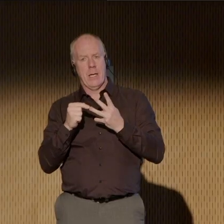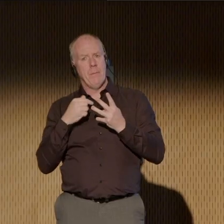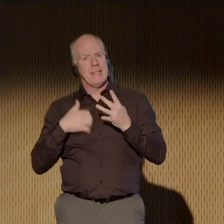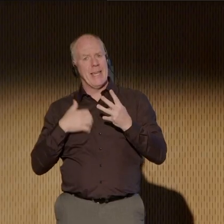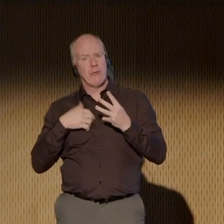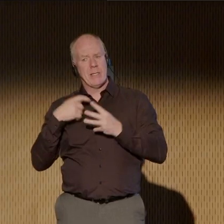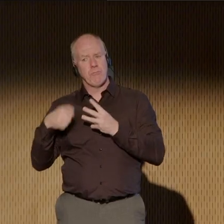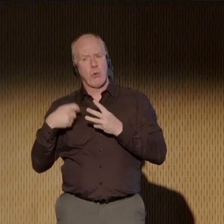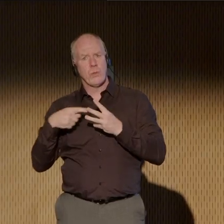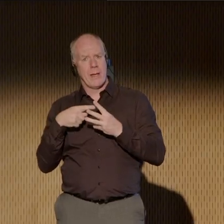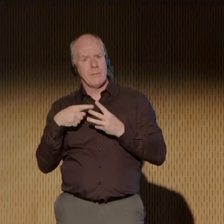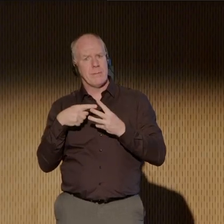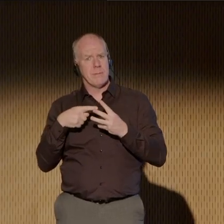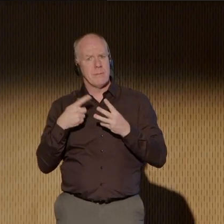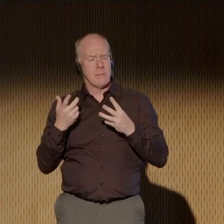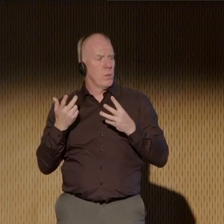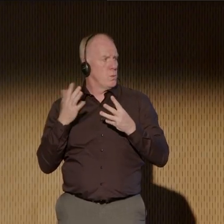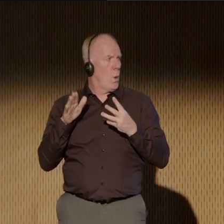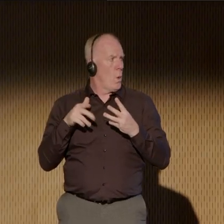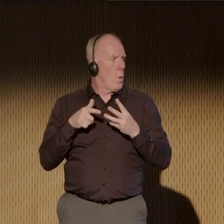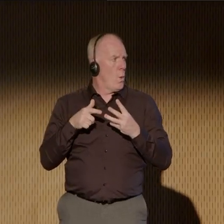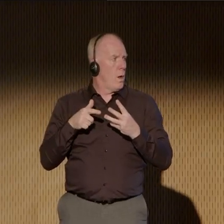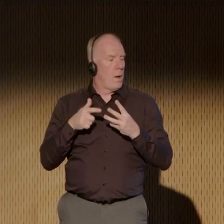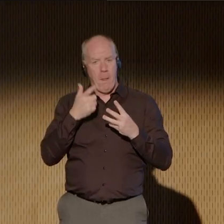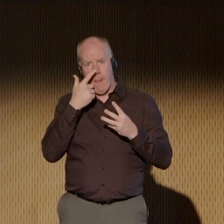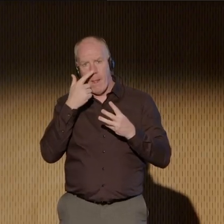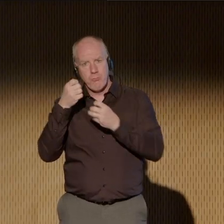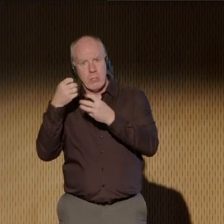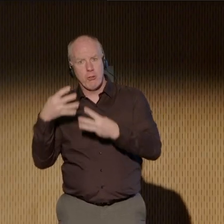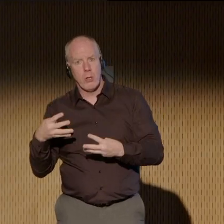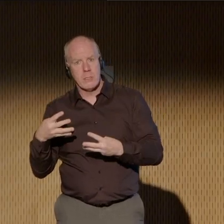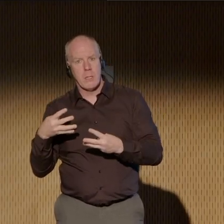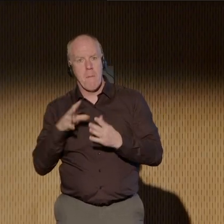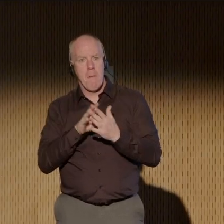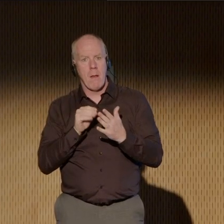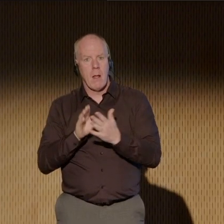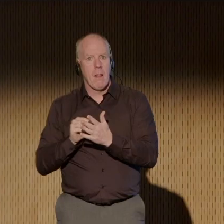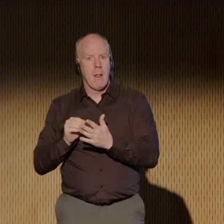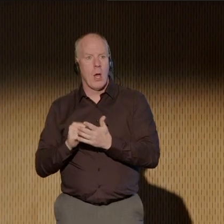project, and it was interesting to look at those models in terms of where students drop off and